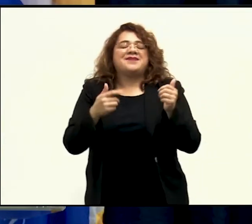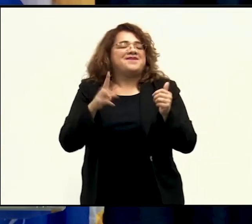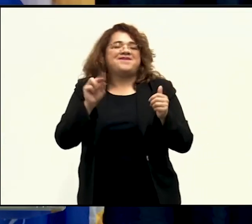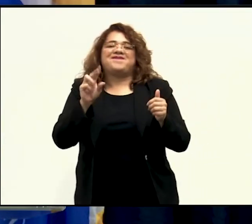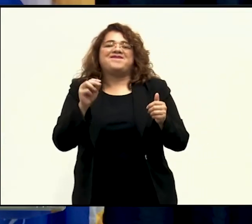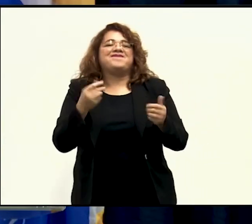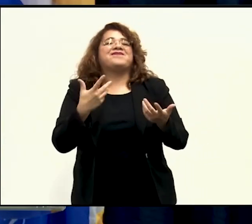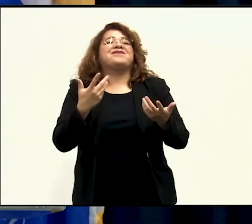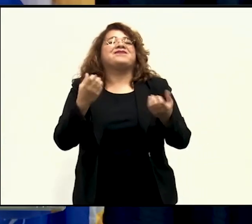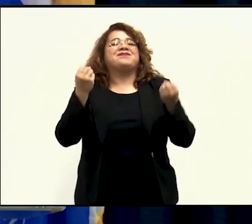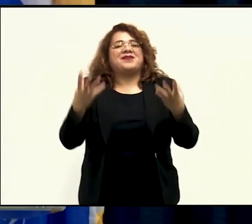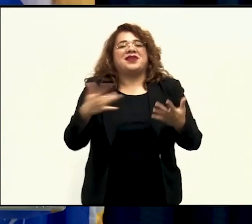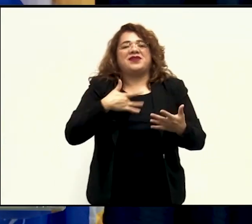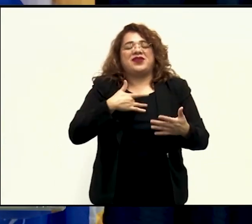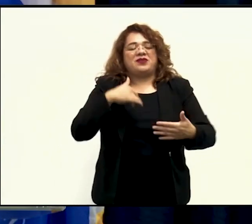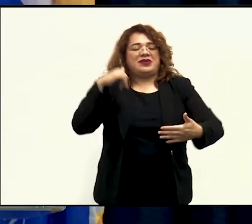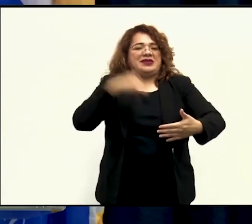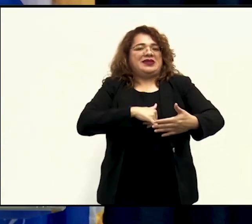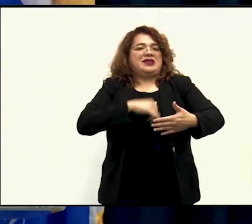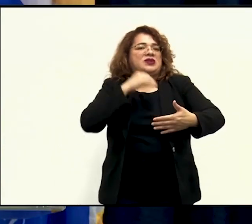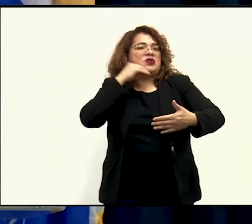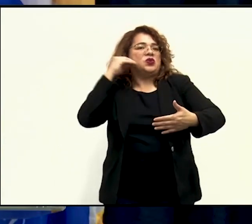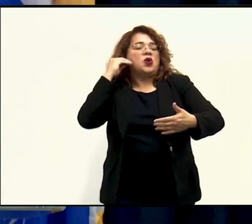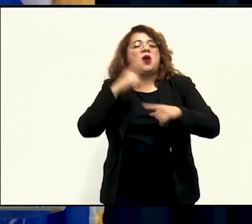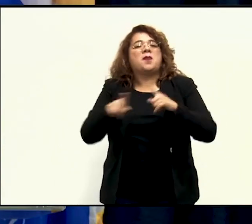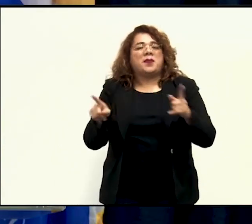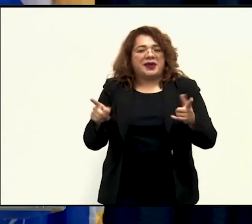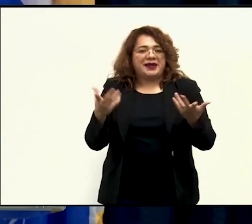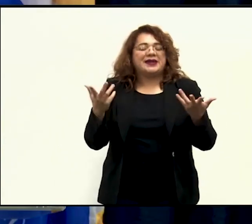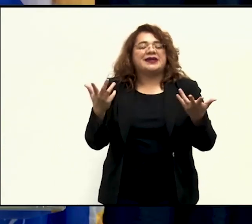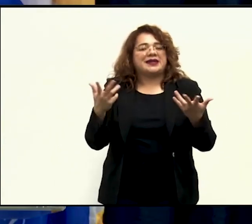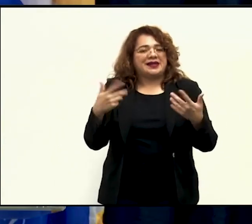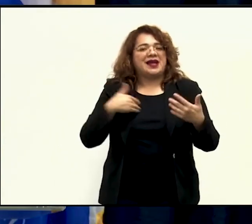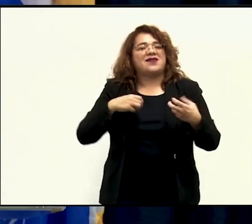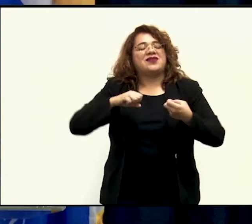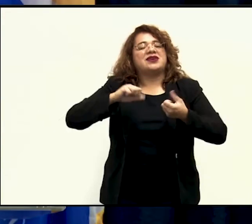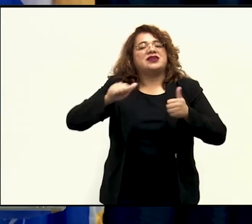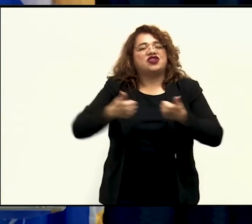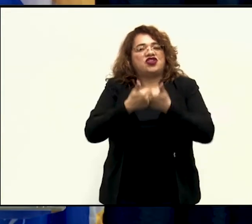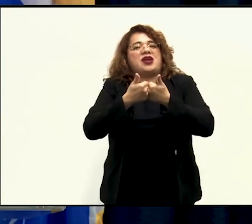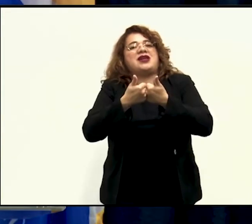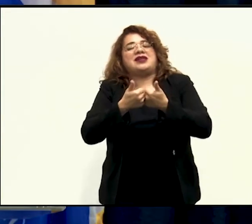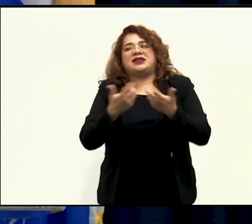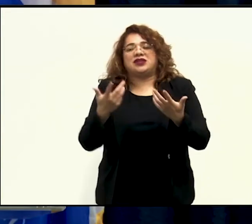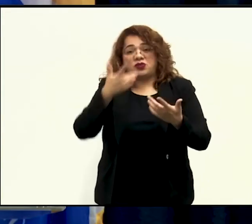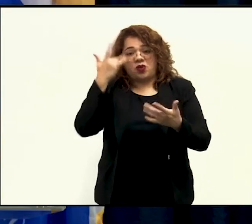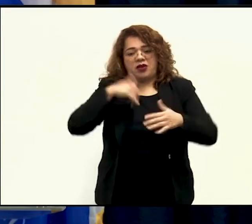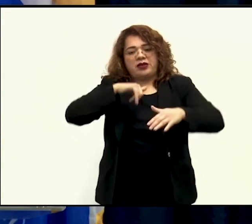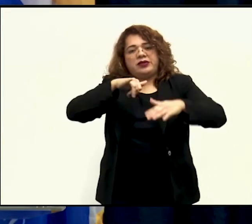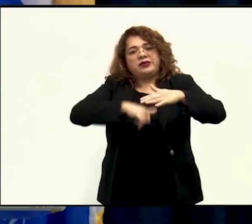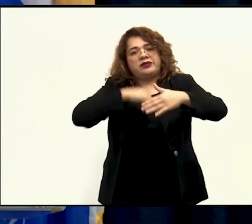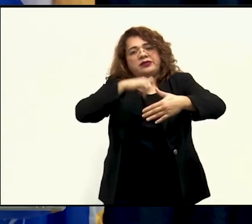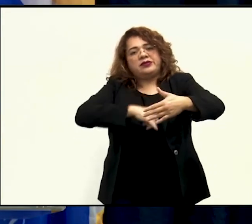Some of the less healthy pandemic coping options we hear so much about have been including a lot of people talking about their weight gain and eating too much.